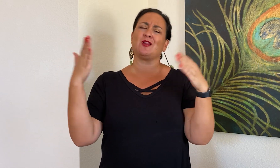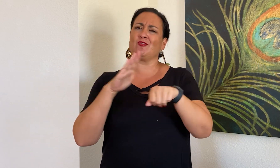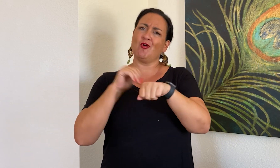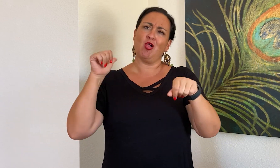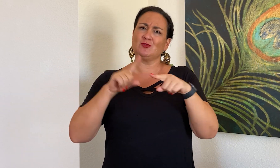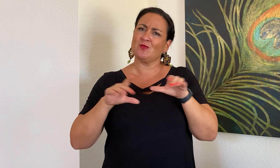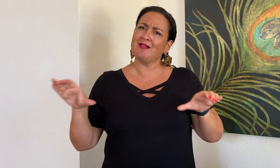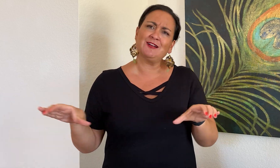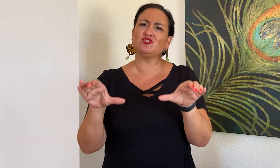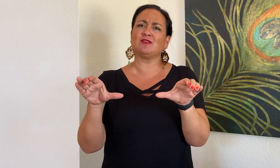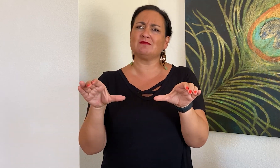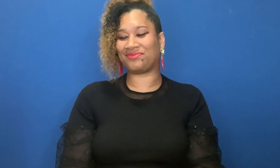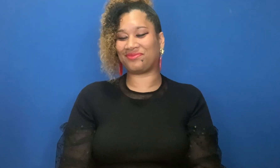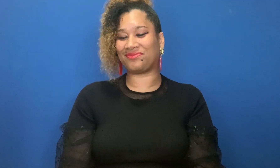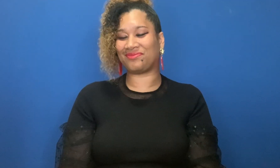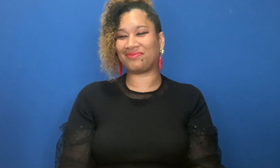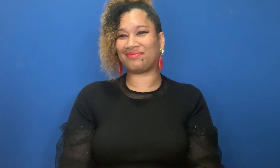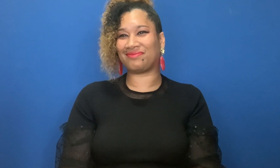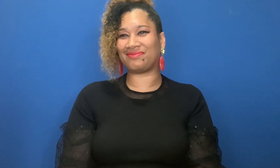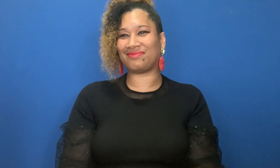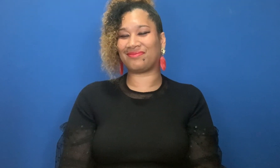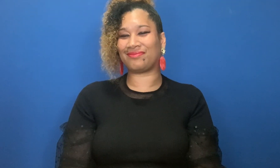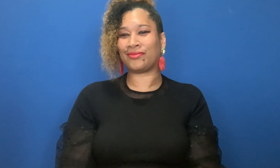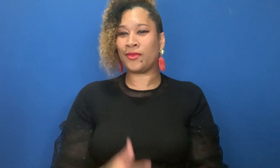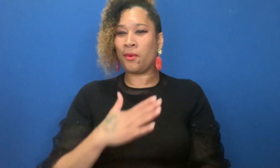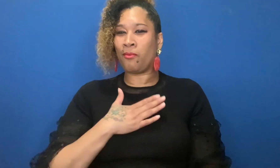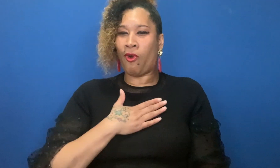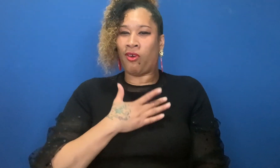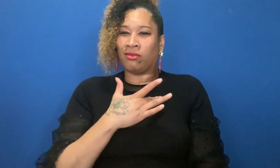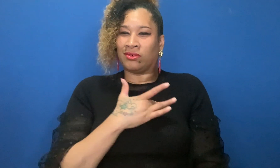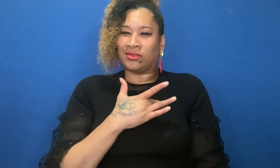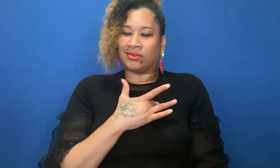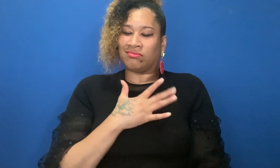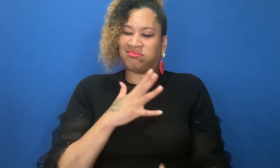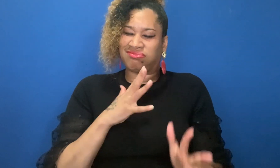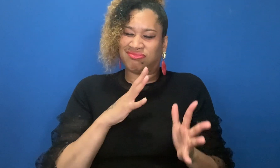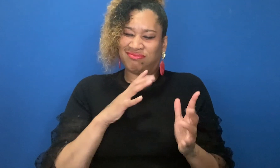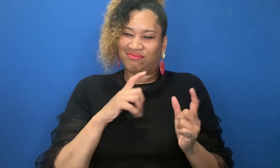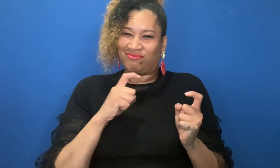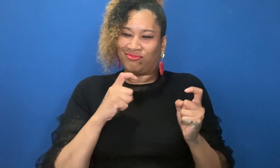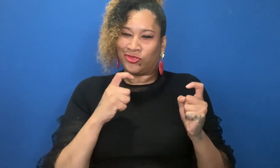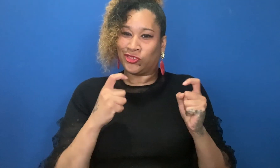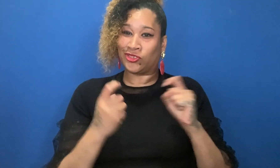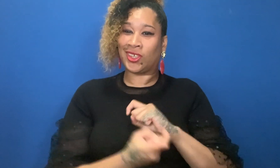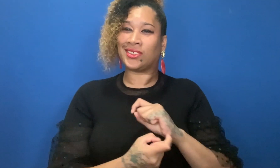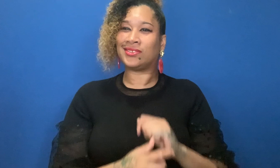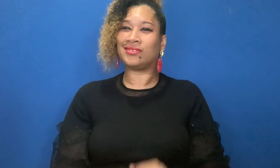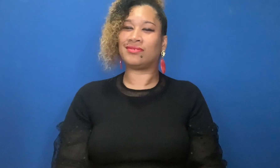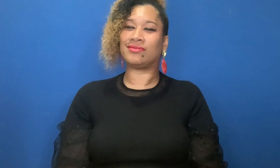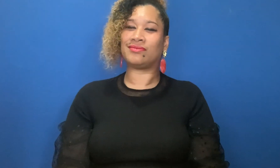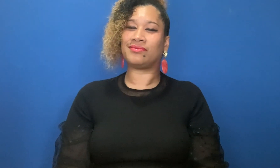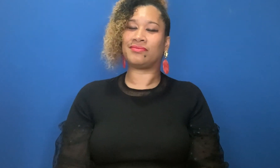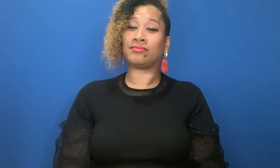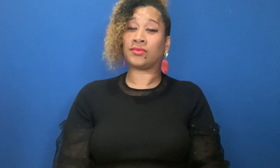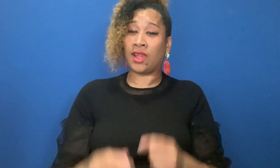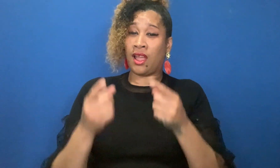and do an open call for action? My heart changed.